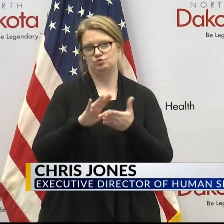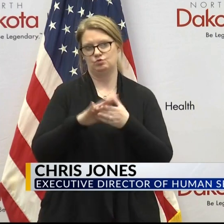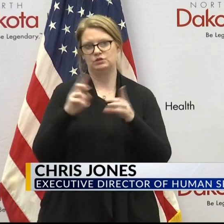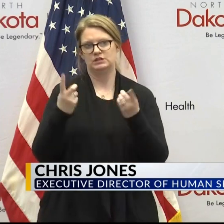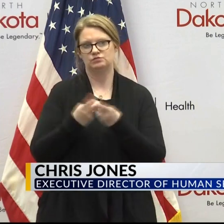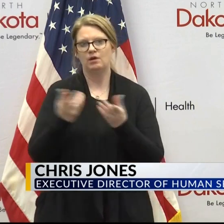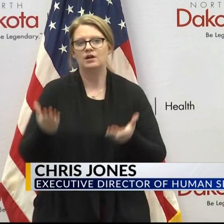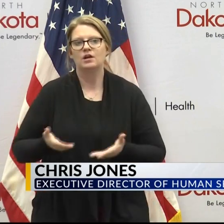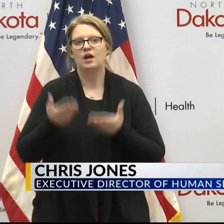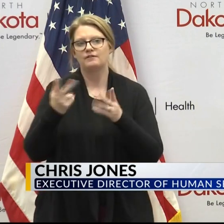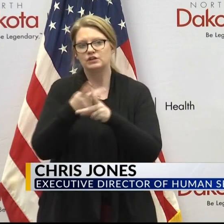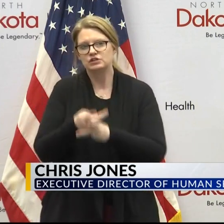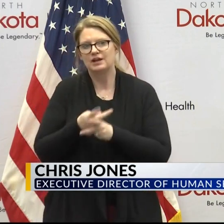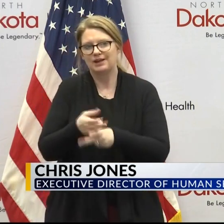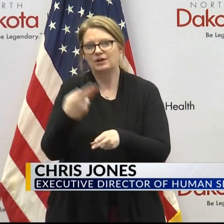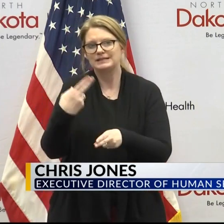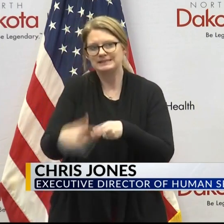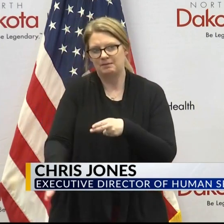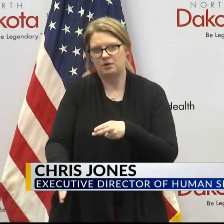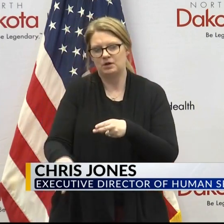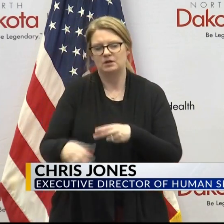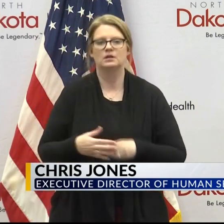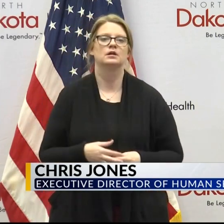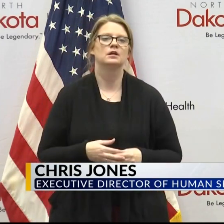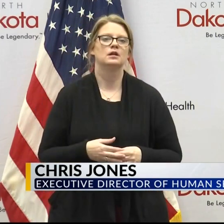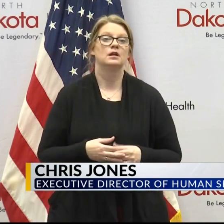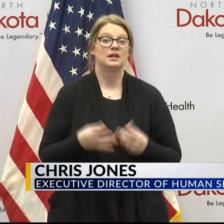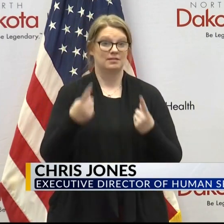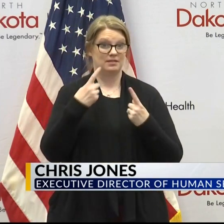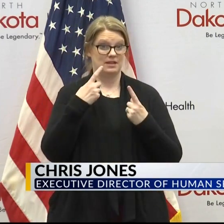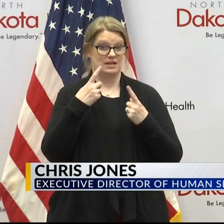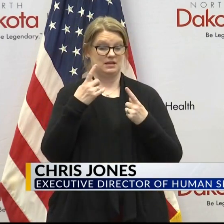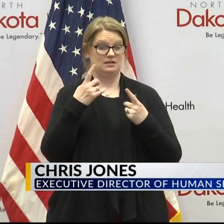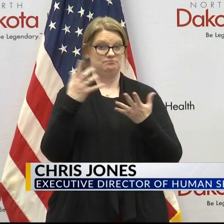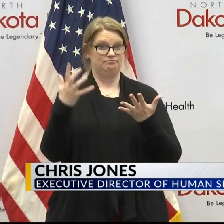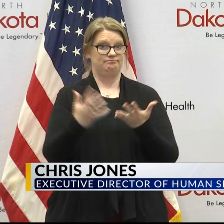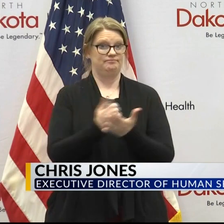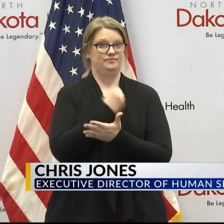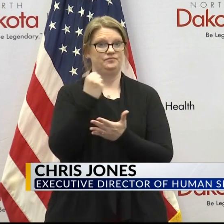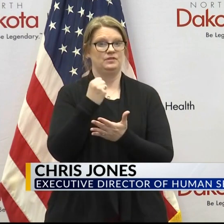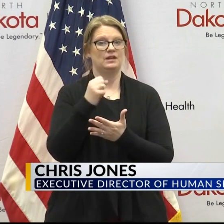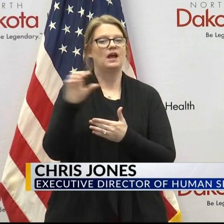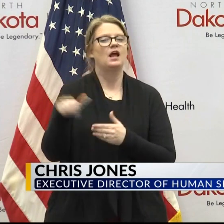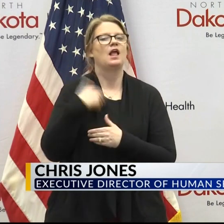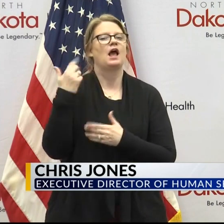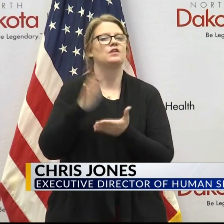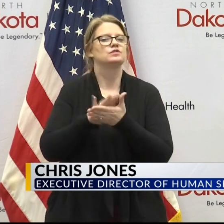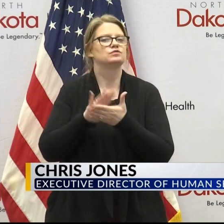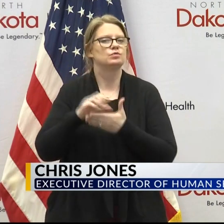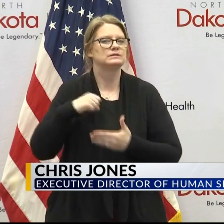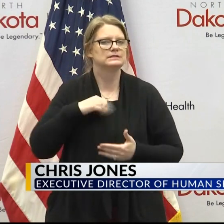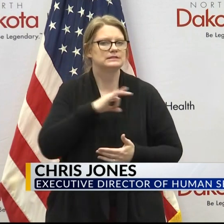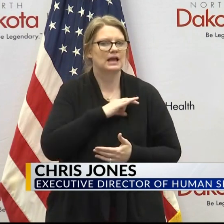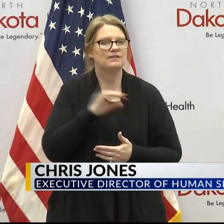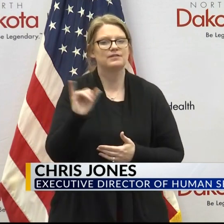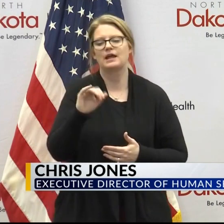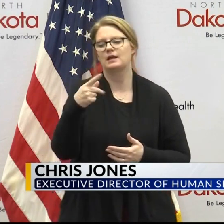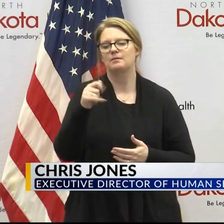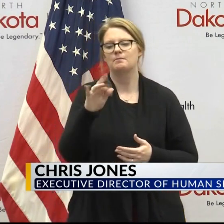WHERE THERE IS A COMMUNITY OUTSIDE OF THE EXISTING CHILDCARE PROVIDERS, AND WITH THE COMMUNITY CONDITIONS ALLOW,